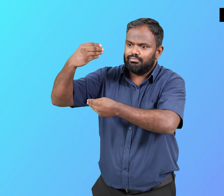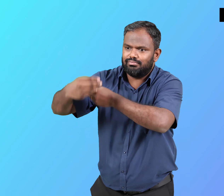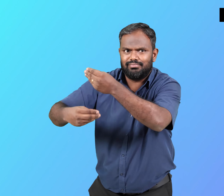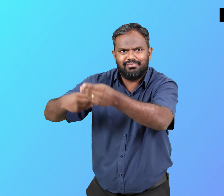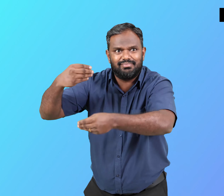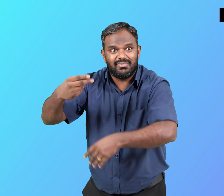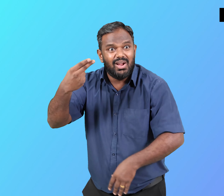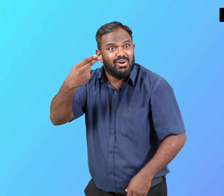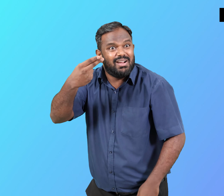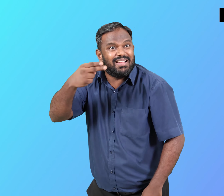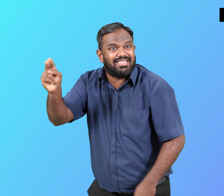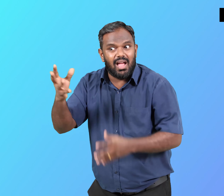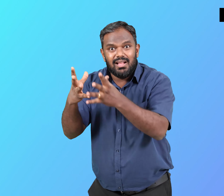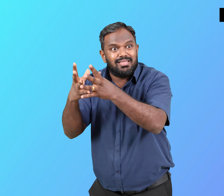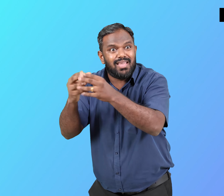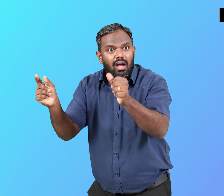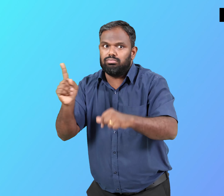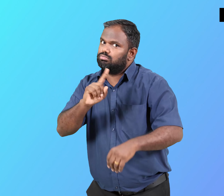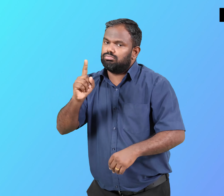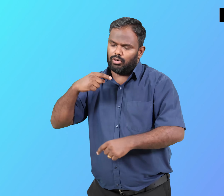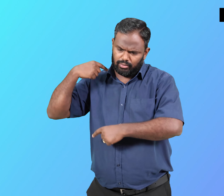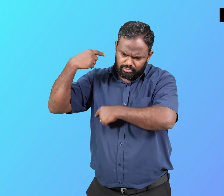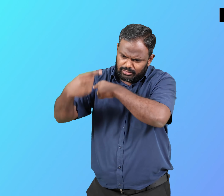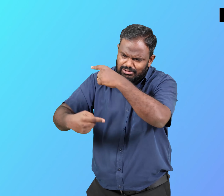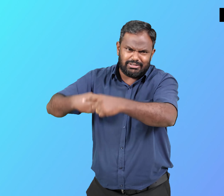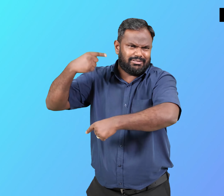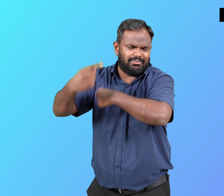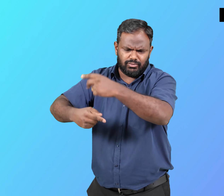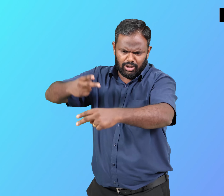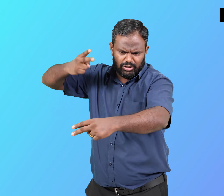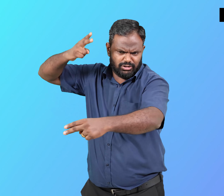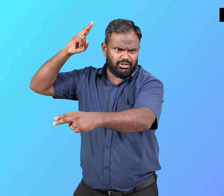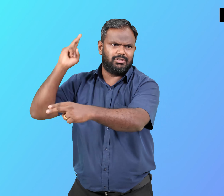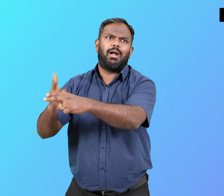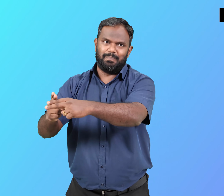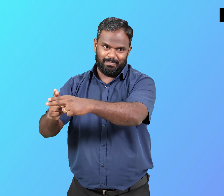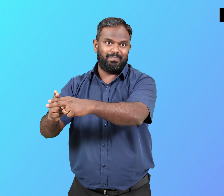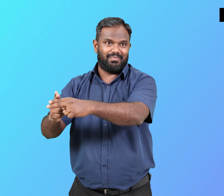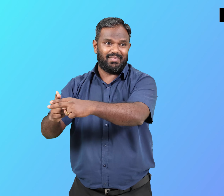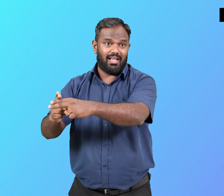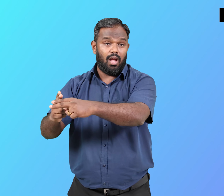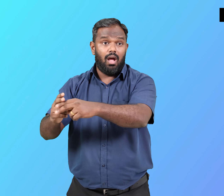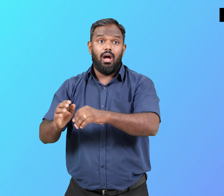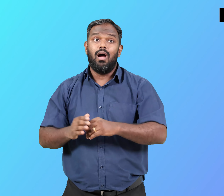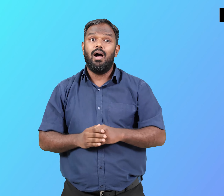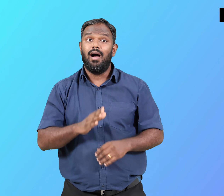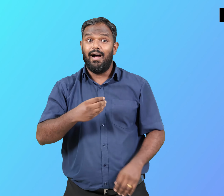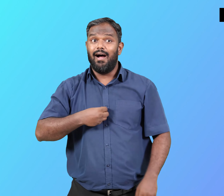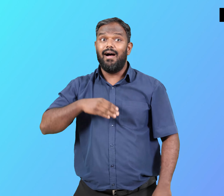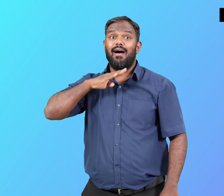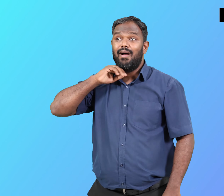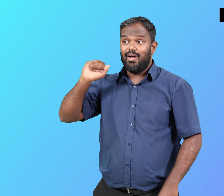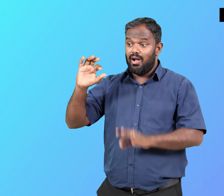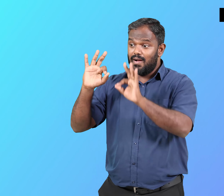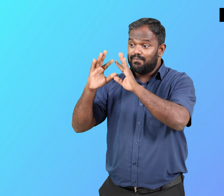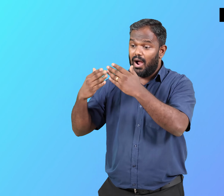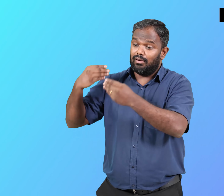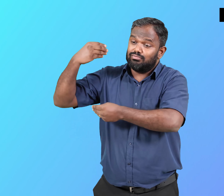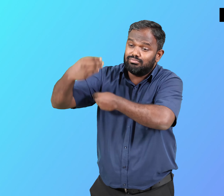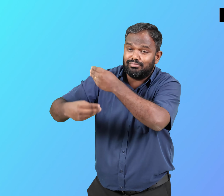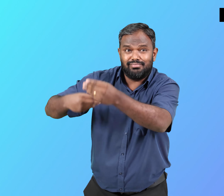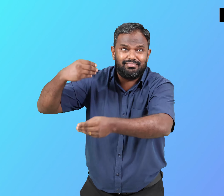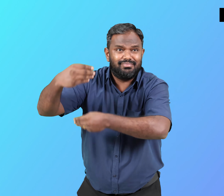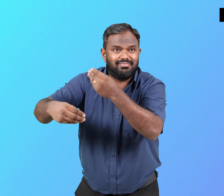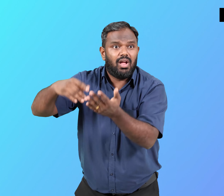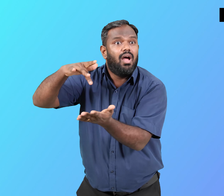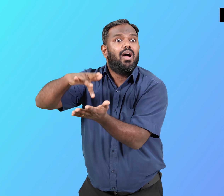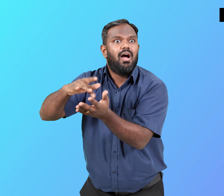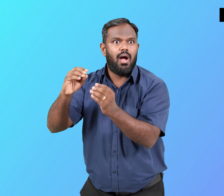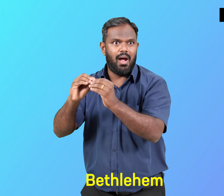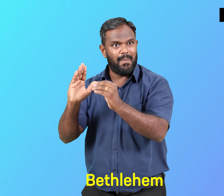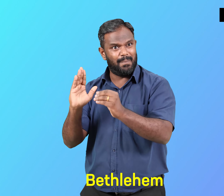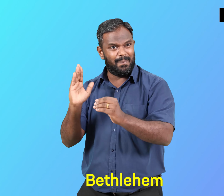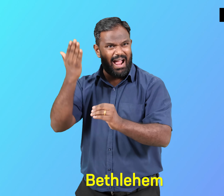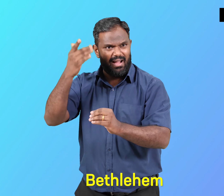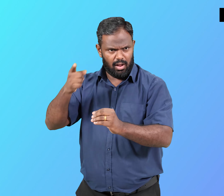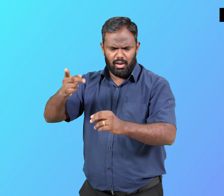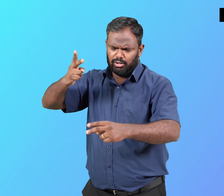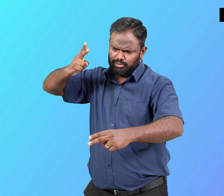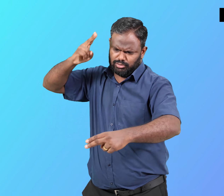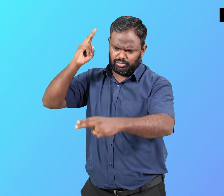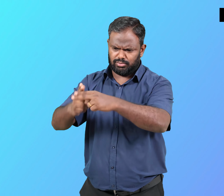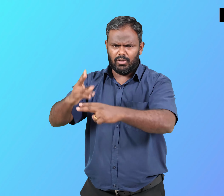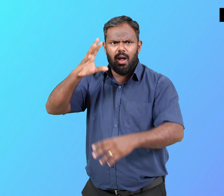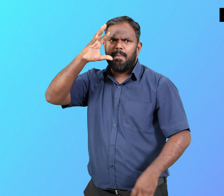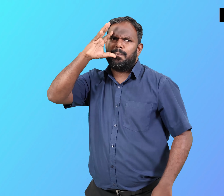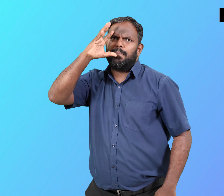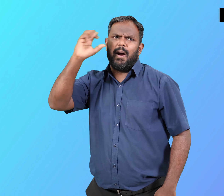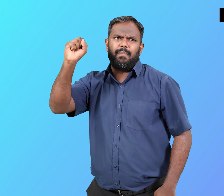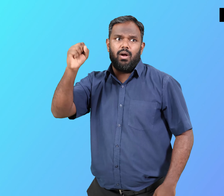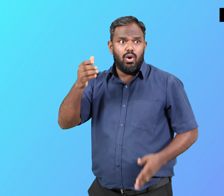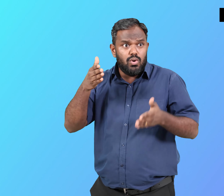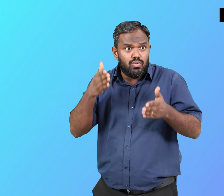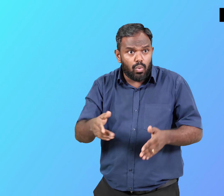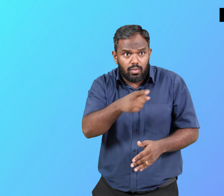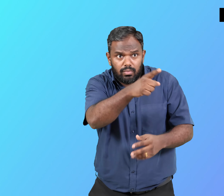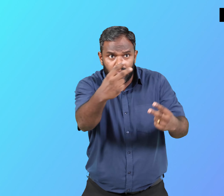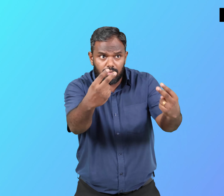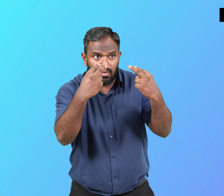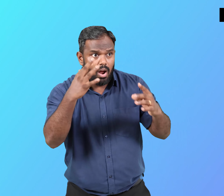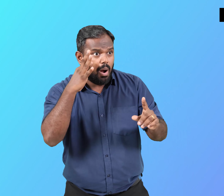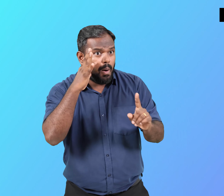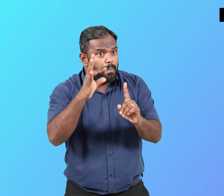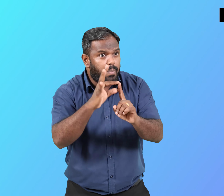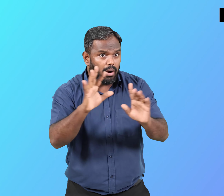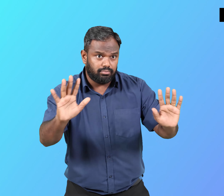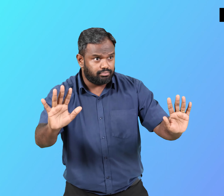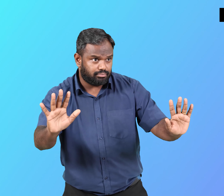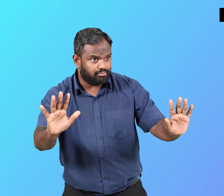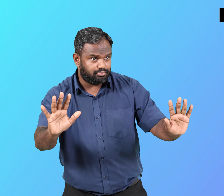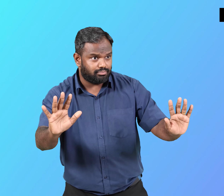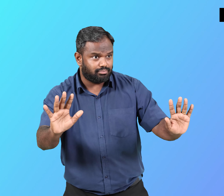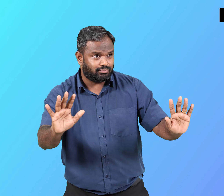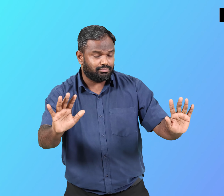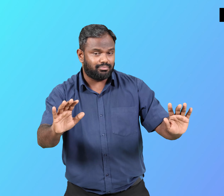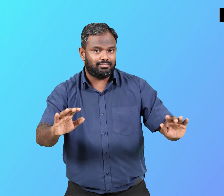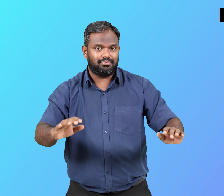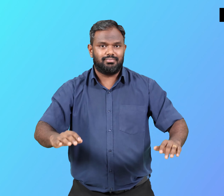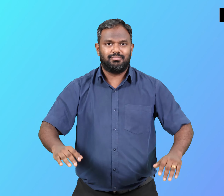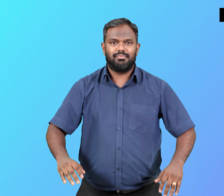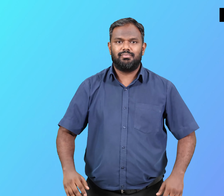And he will always be remembered by his family and the people in his home town. You are all witnesses of what I am doing today.”